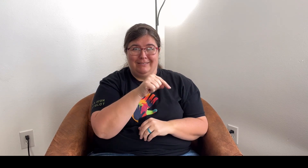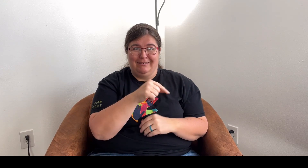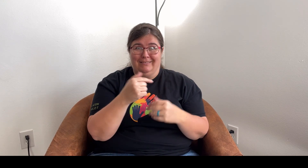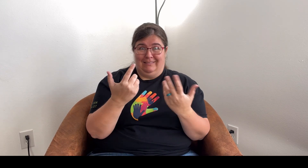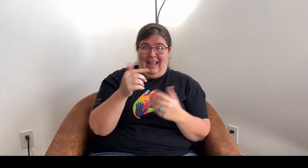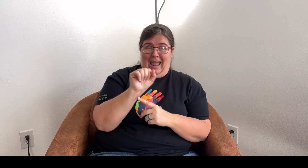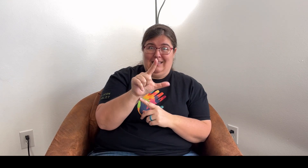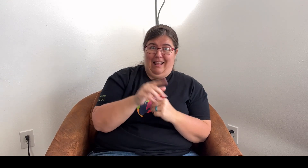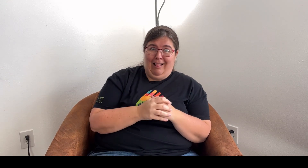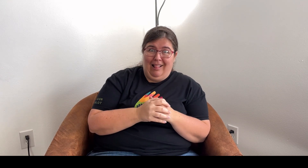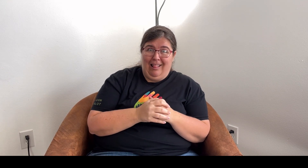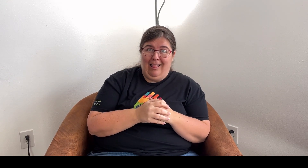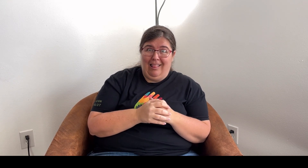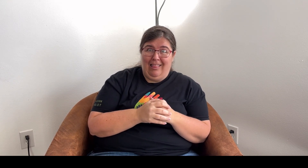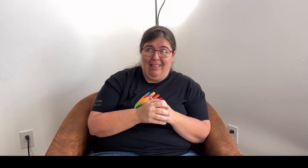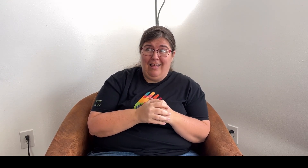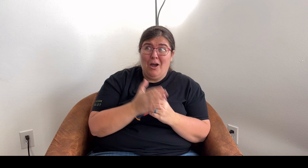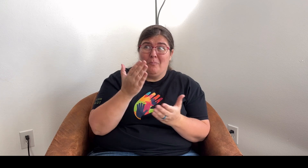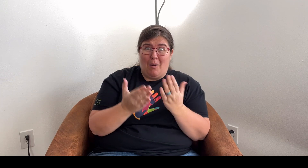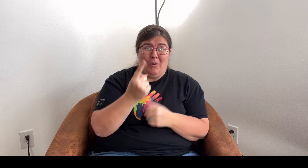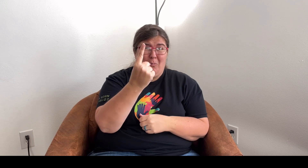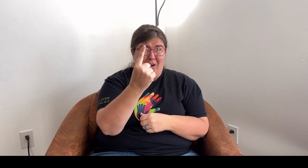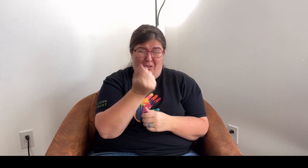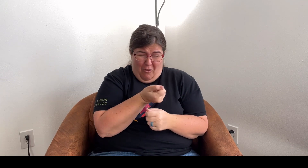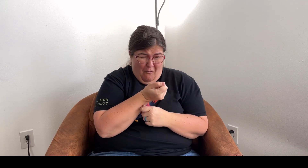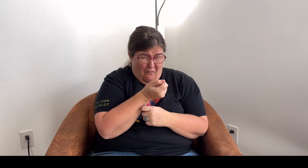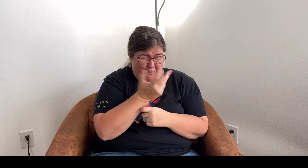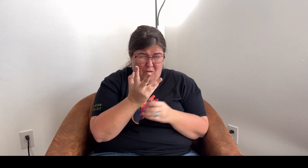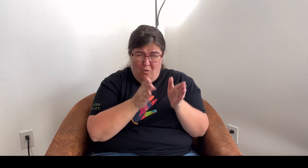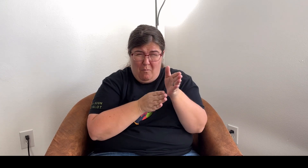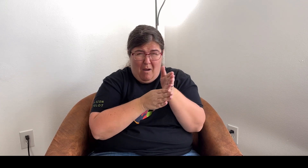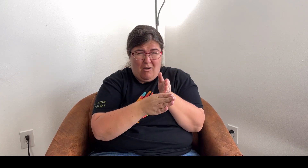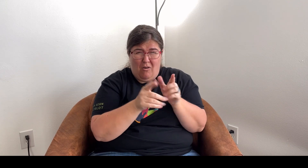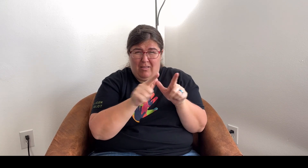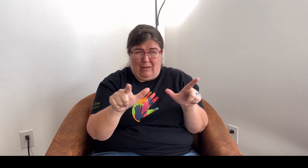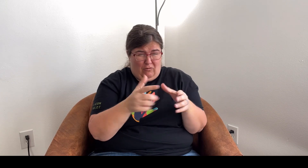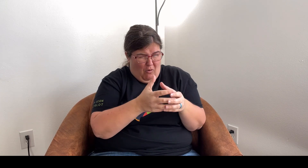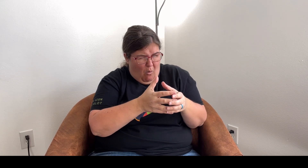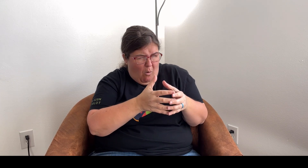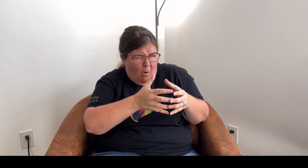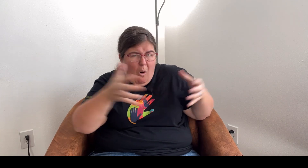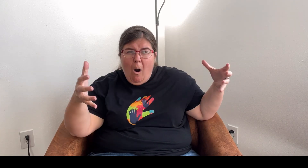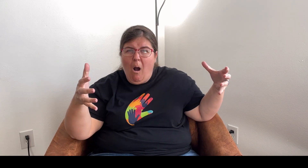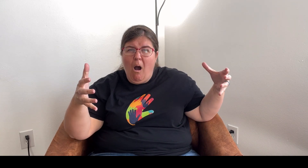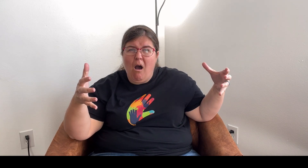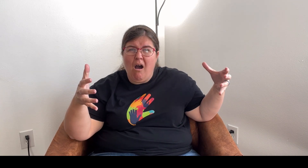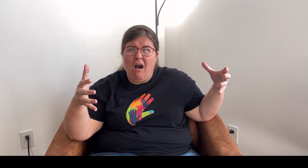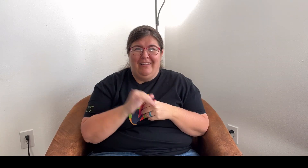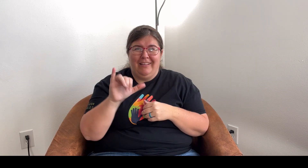Contrast this with ASL. It's probably one of the few minority languages that